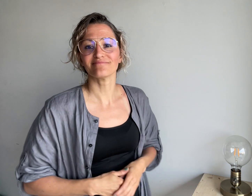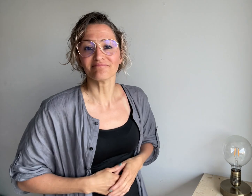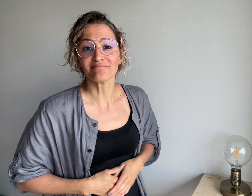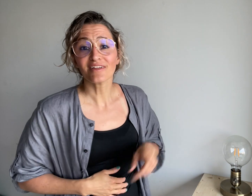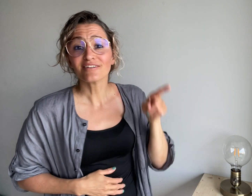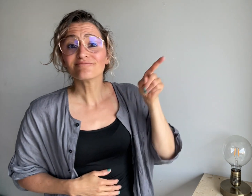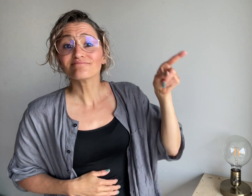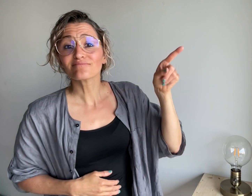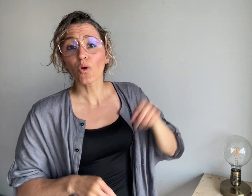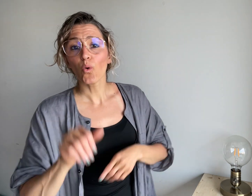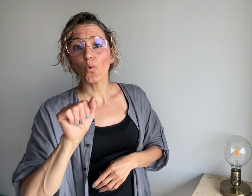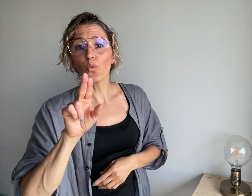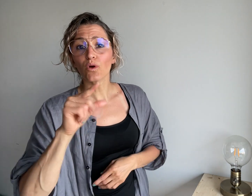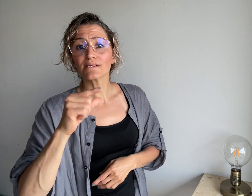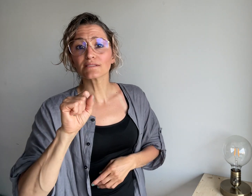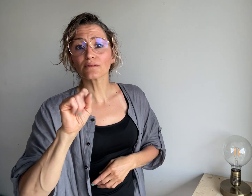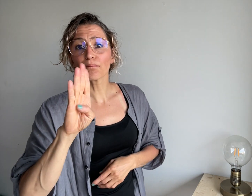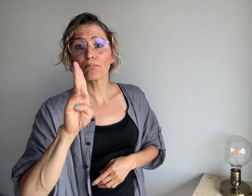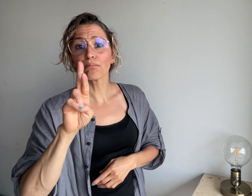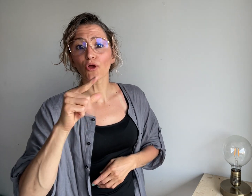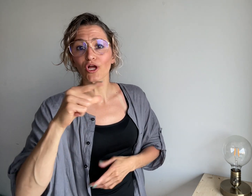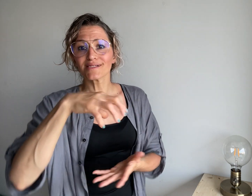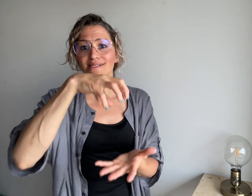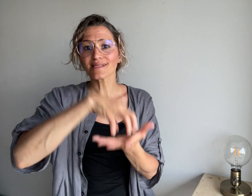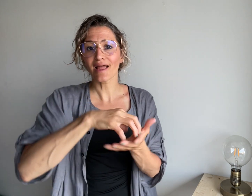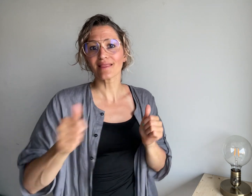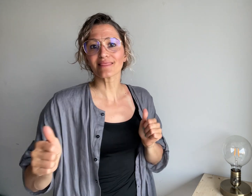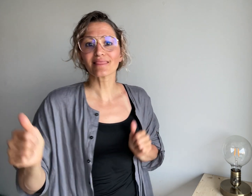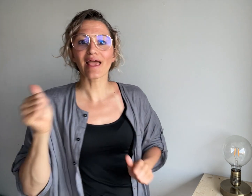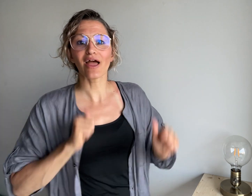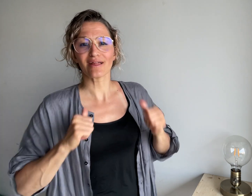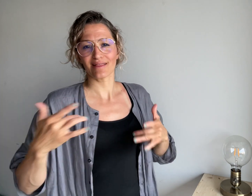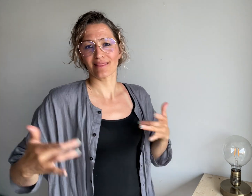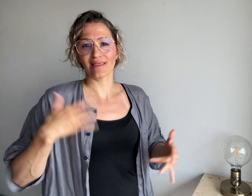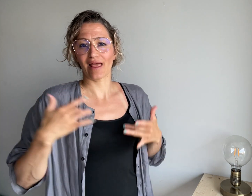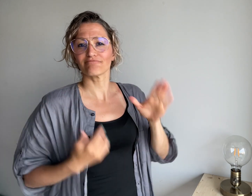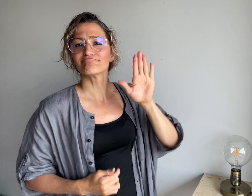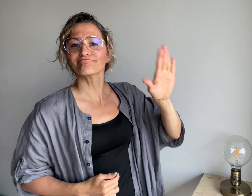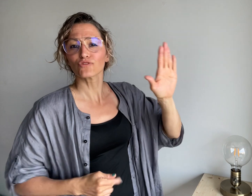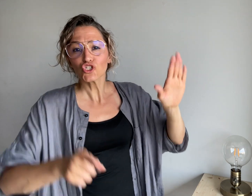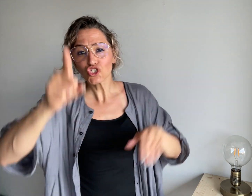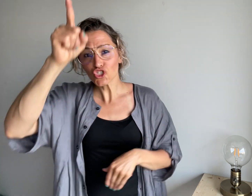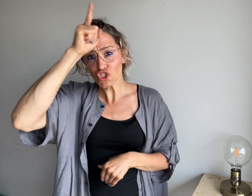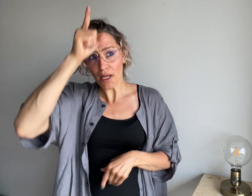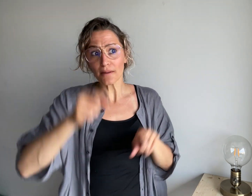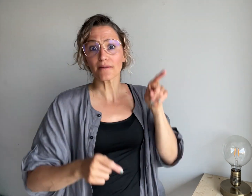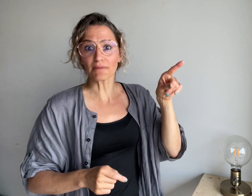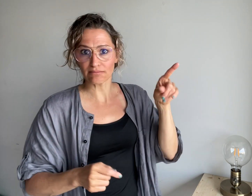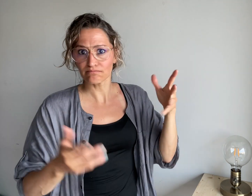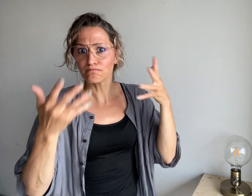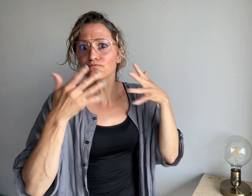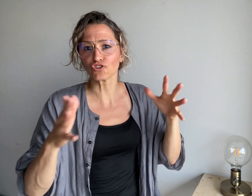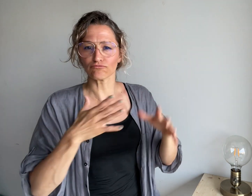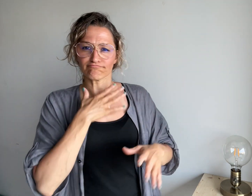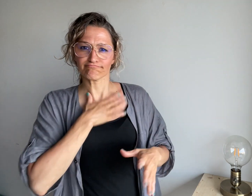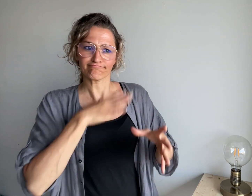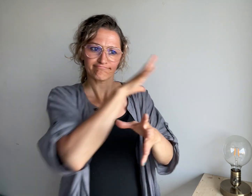The Augsburg State Theater in Germany has incorporated